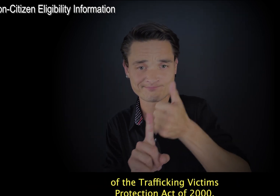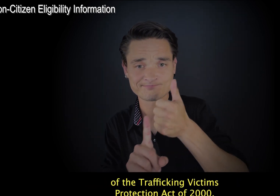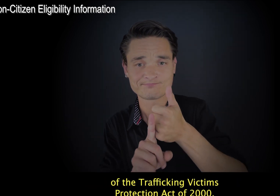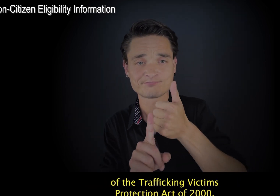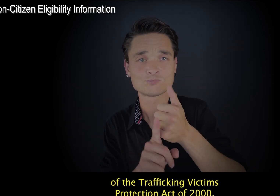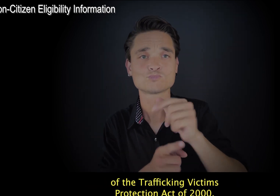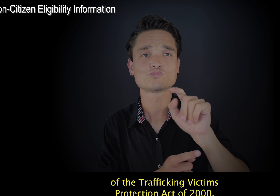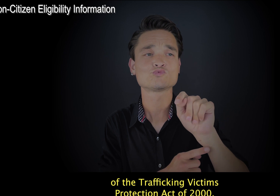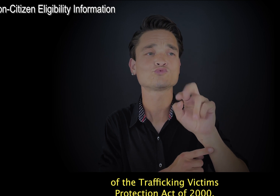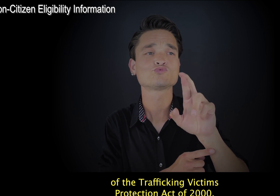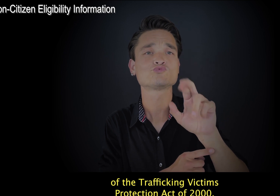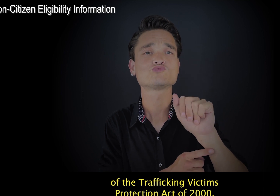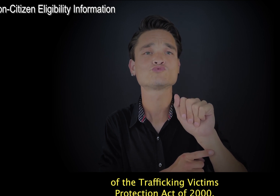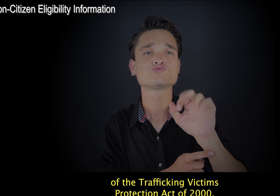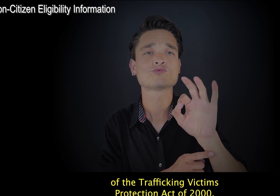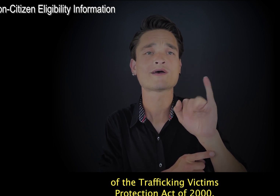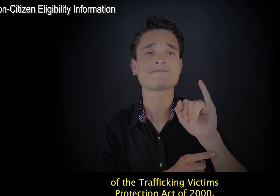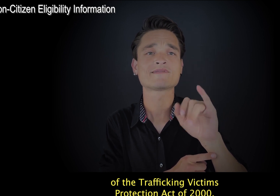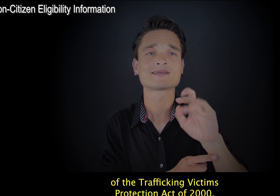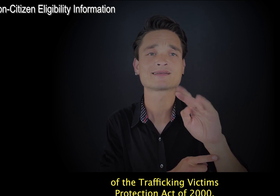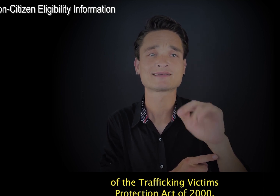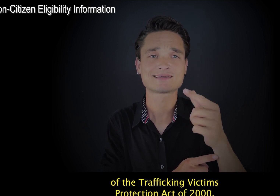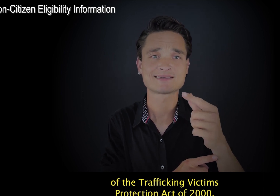of the Trafficking Victims Protection Act of 2000,